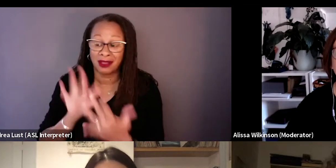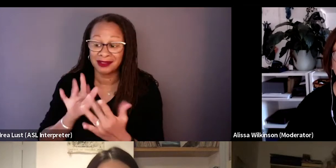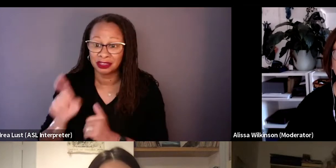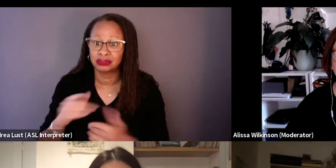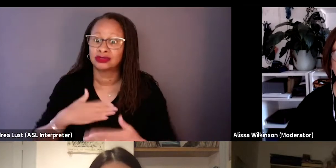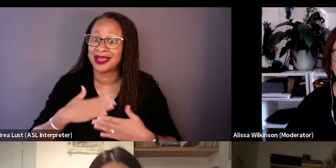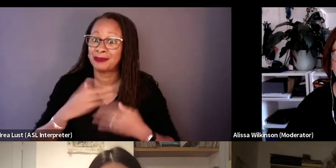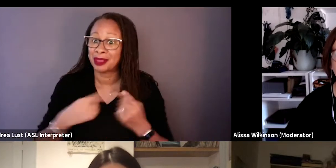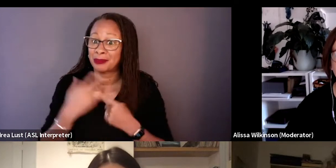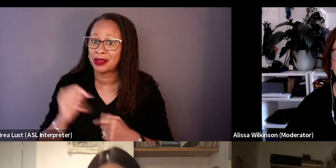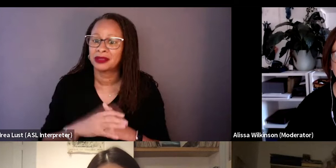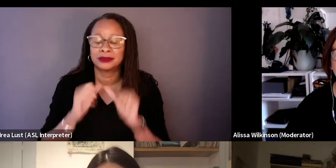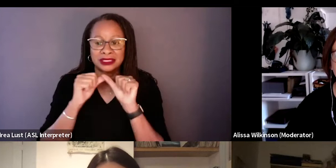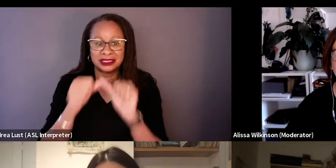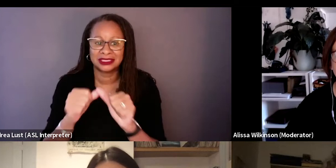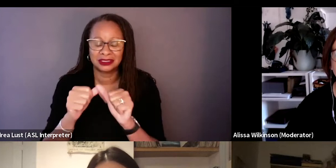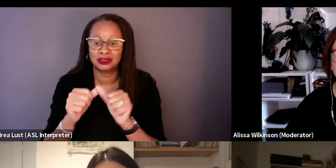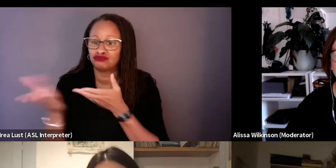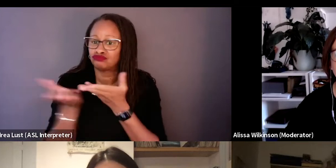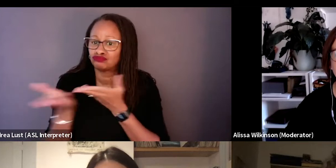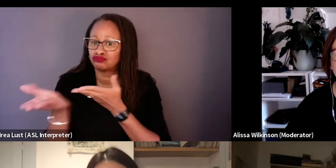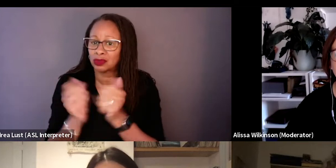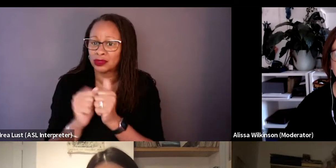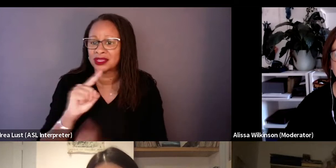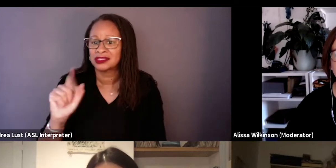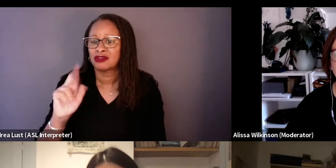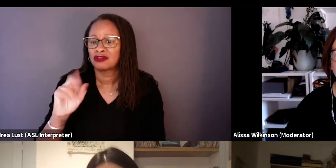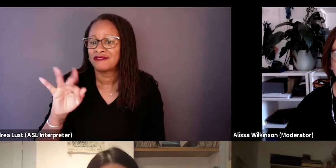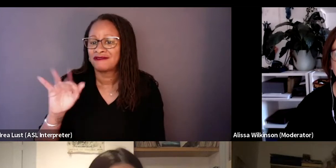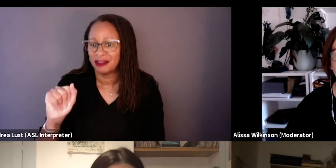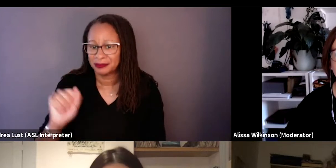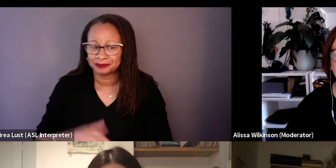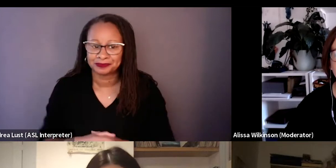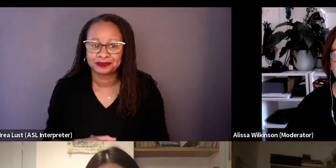So we continued filming with Zarifa and we knew that she's wonderful